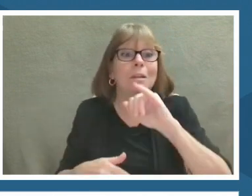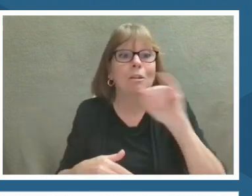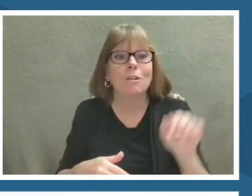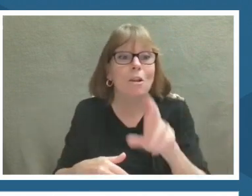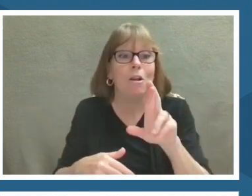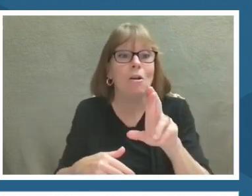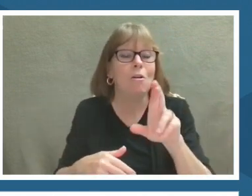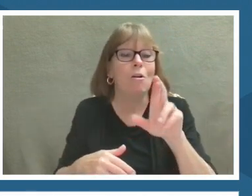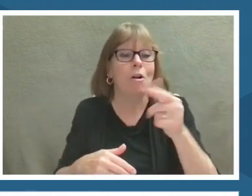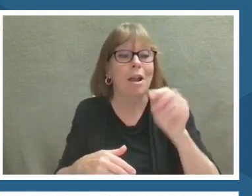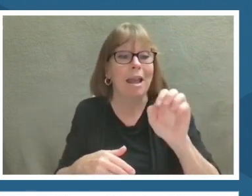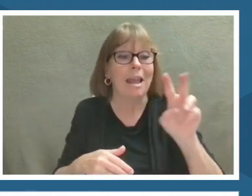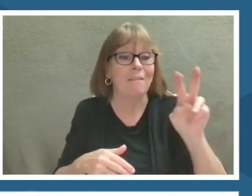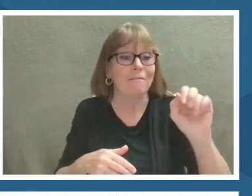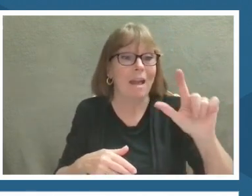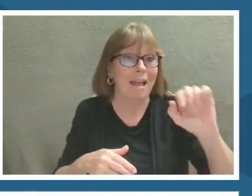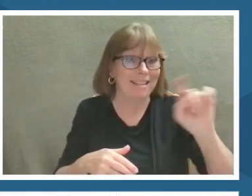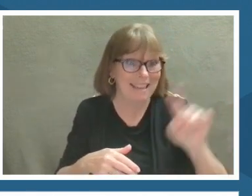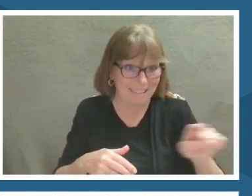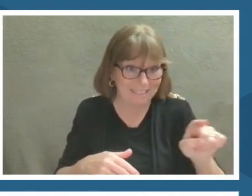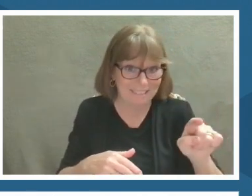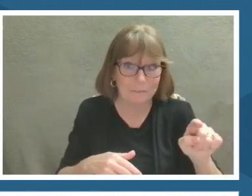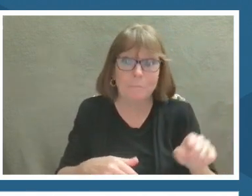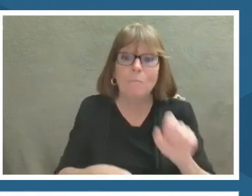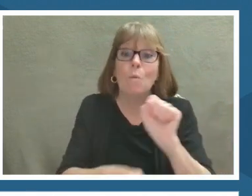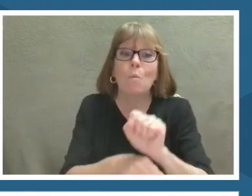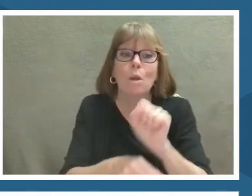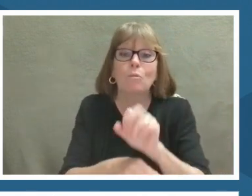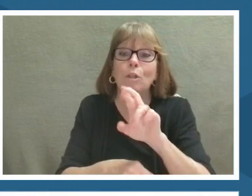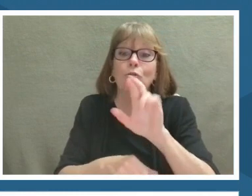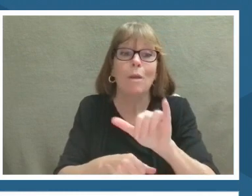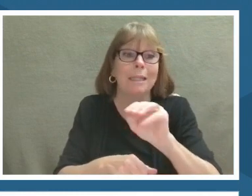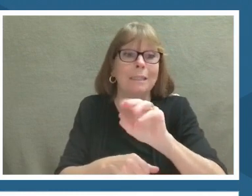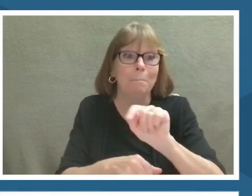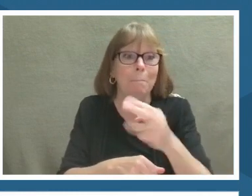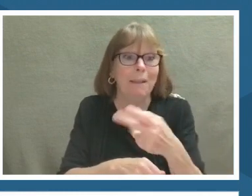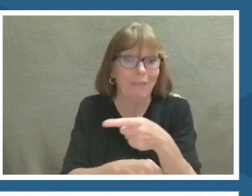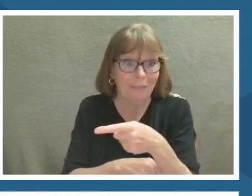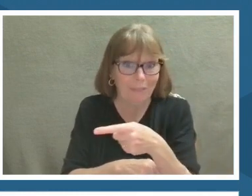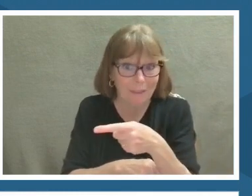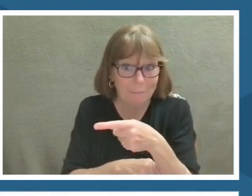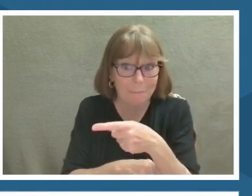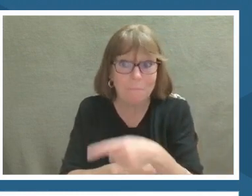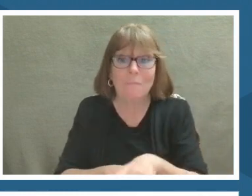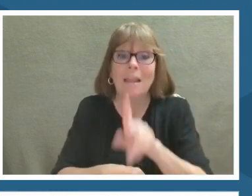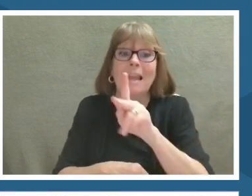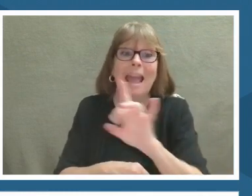closely with dr mr trey smith who's um a